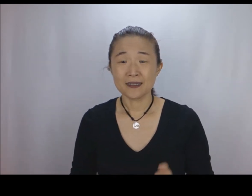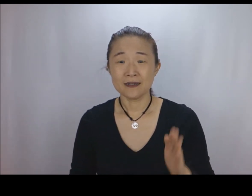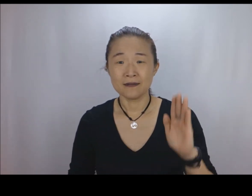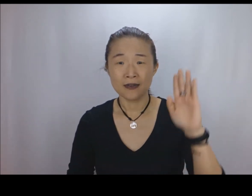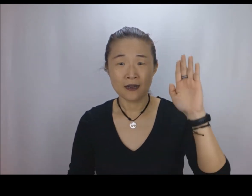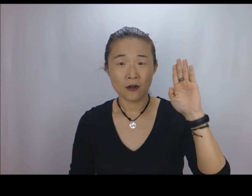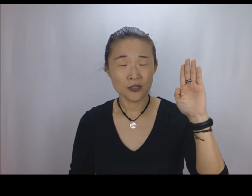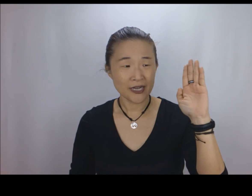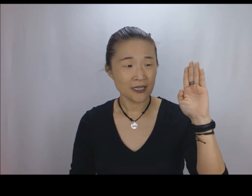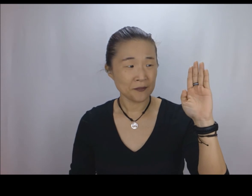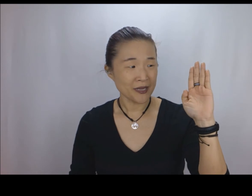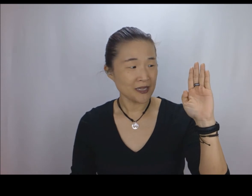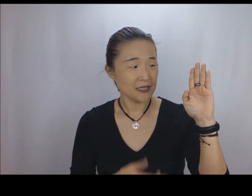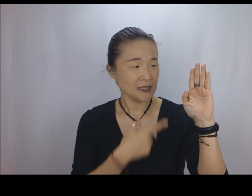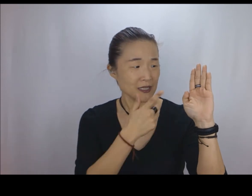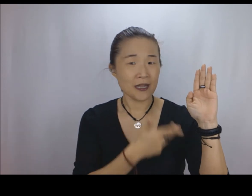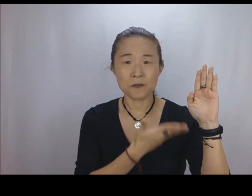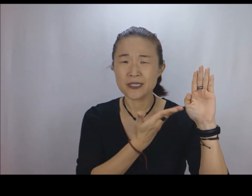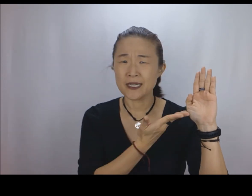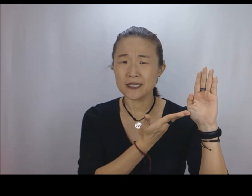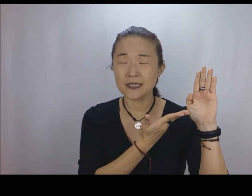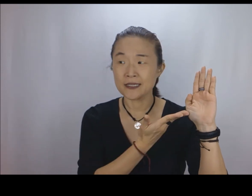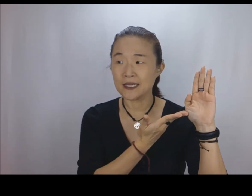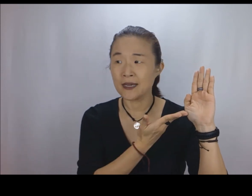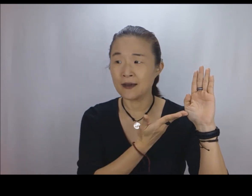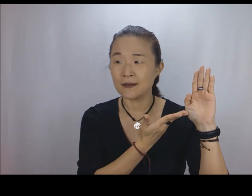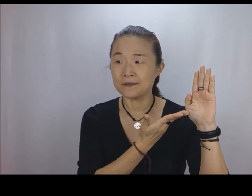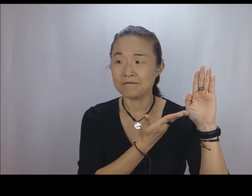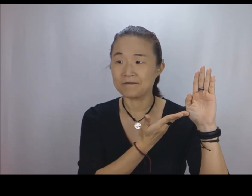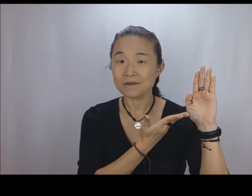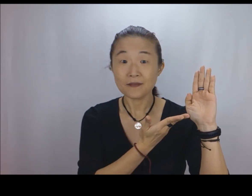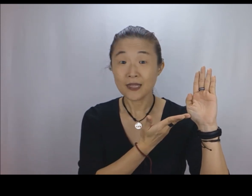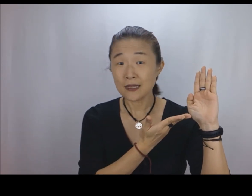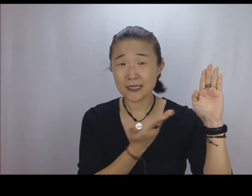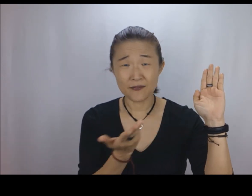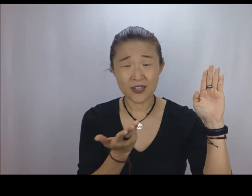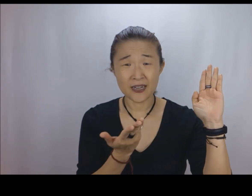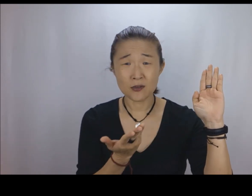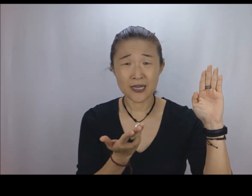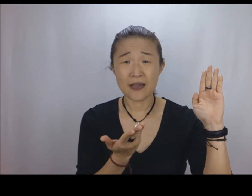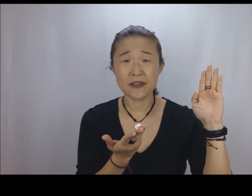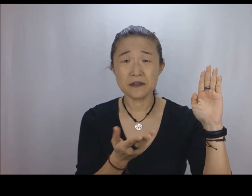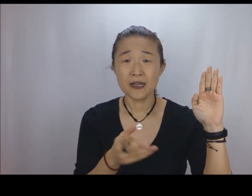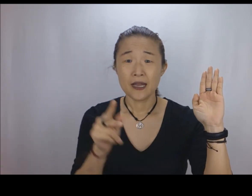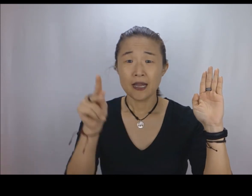and so hold your hand up like this, and pretend it's it's a flyer or what have you.